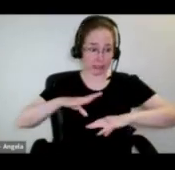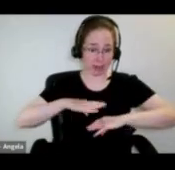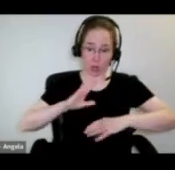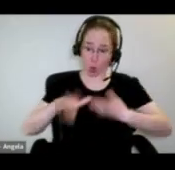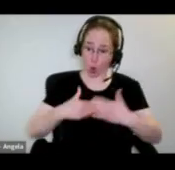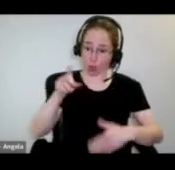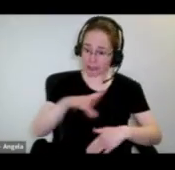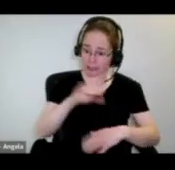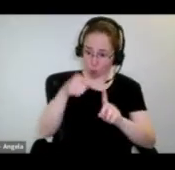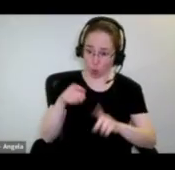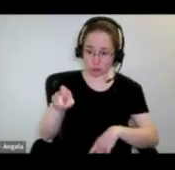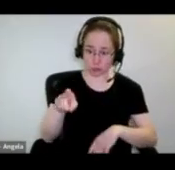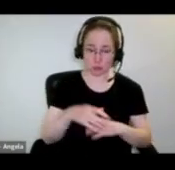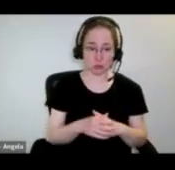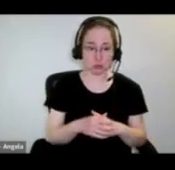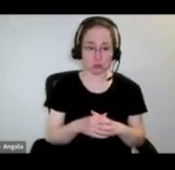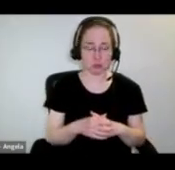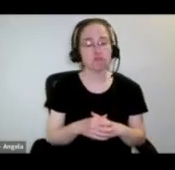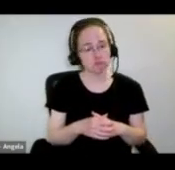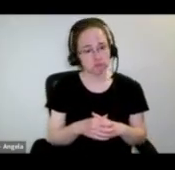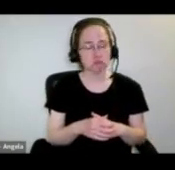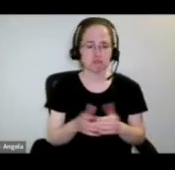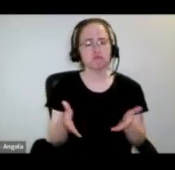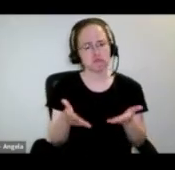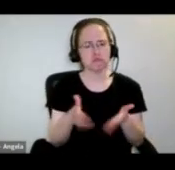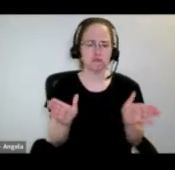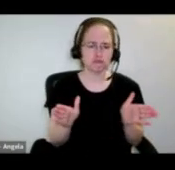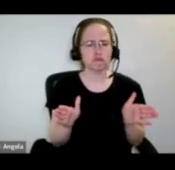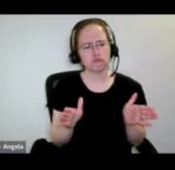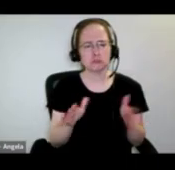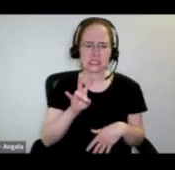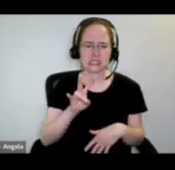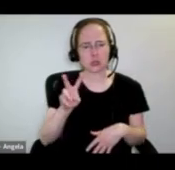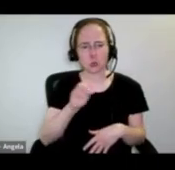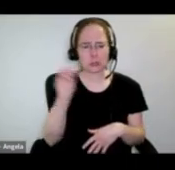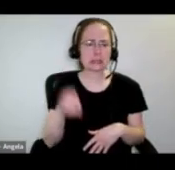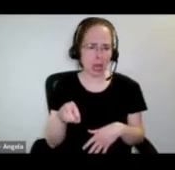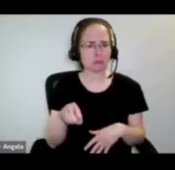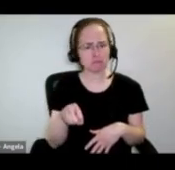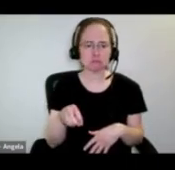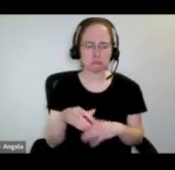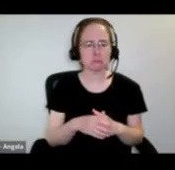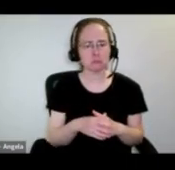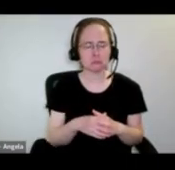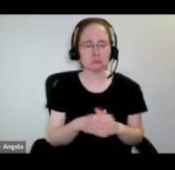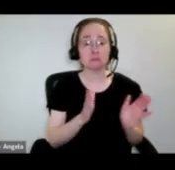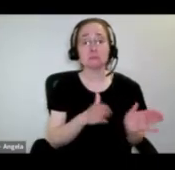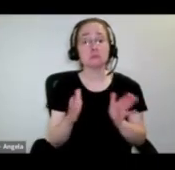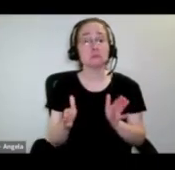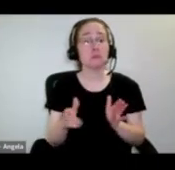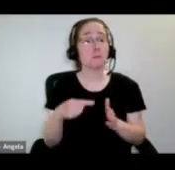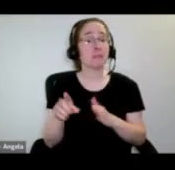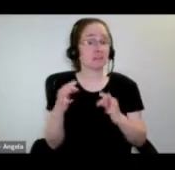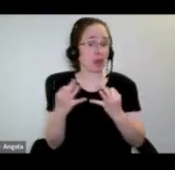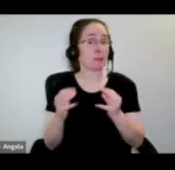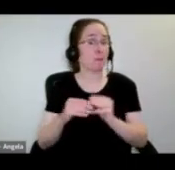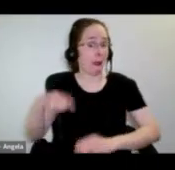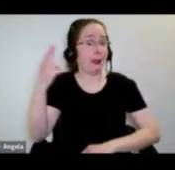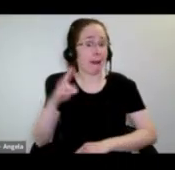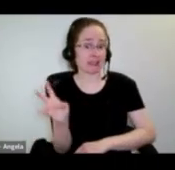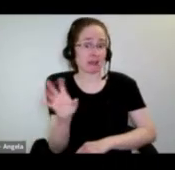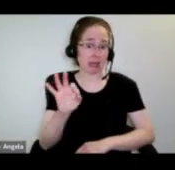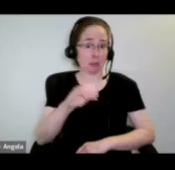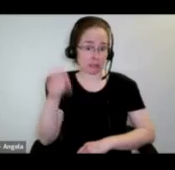Lindsay: We can go down to the next line. Do services and supports always meet your needs and goals? And again, we see fairly high rates here overall, 72%.